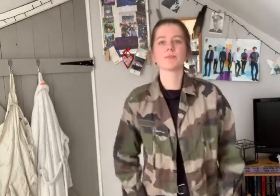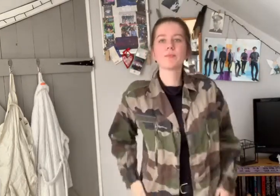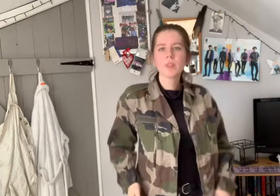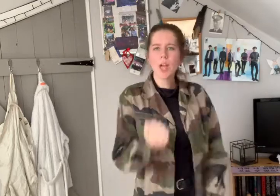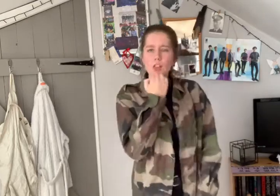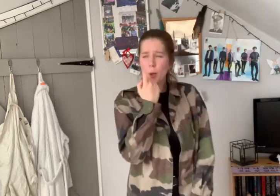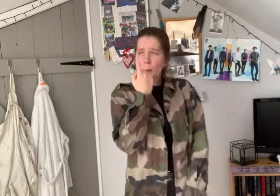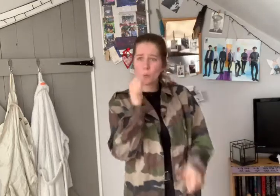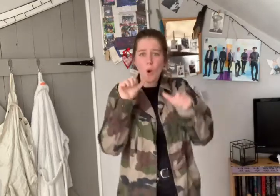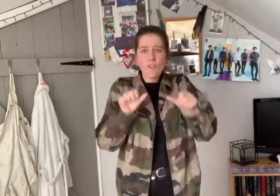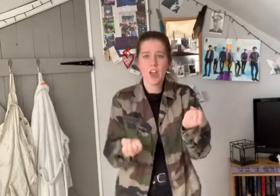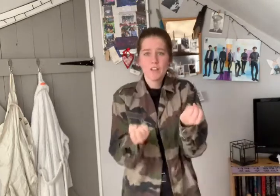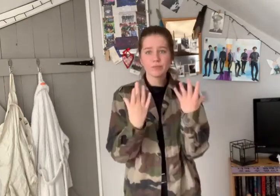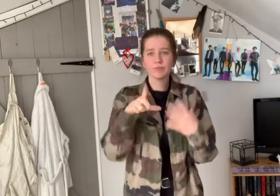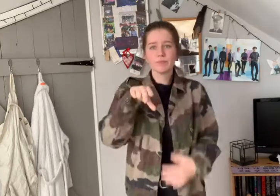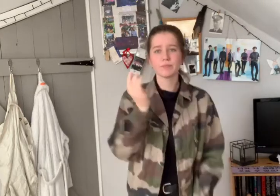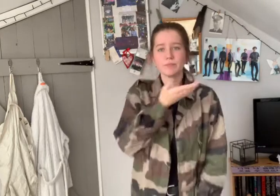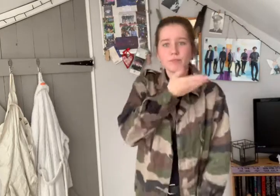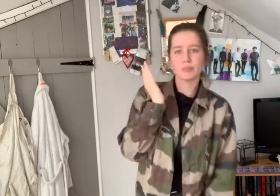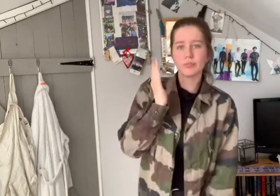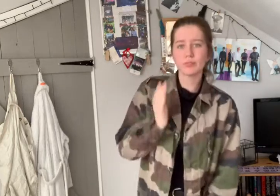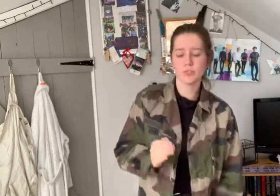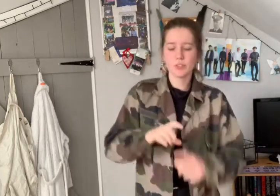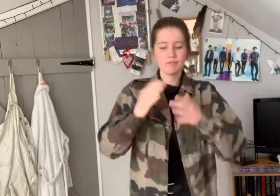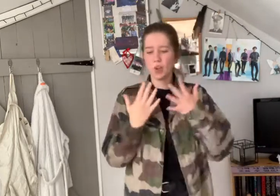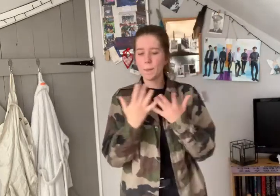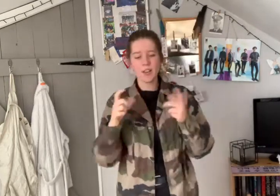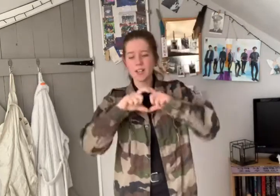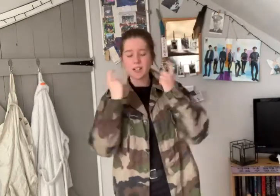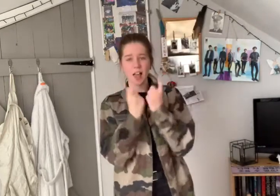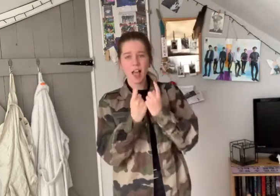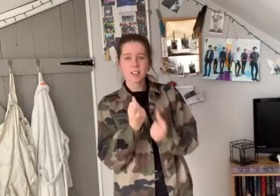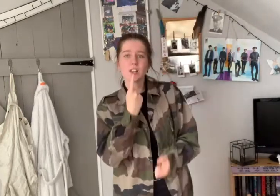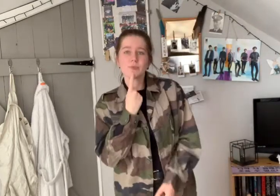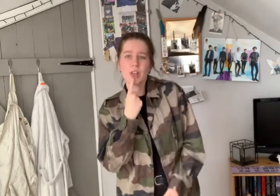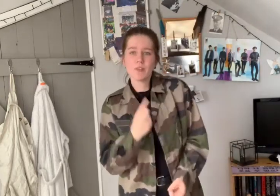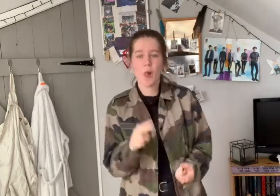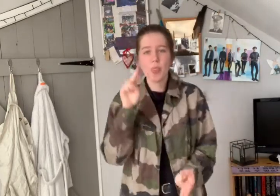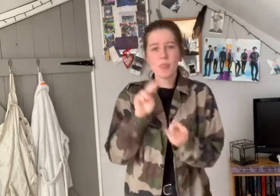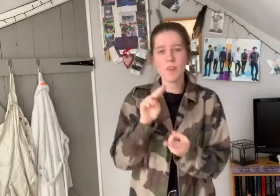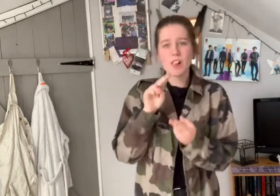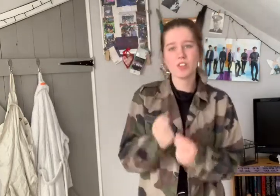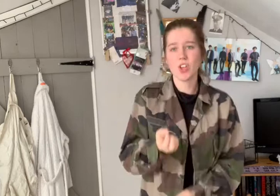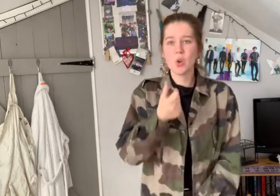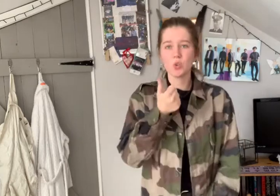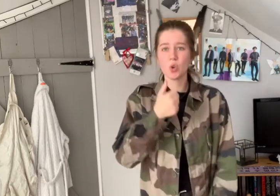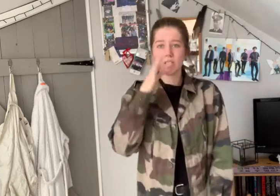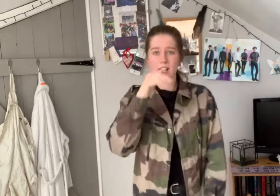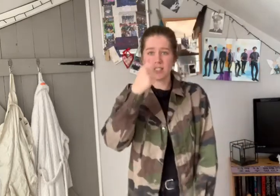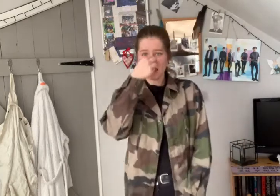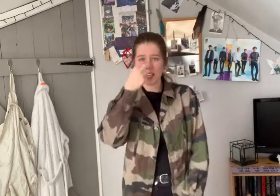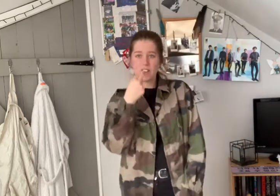Number one favorite for casting sold out Not many of this class, savour the value With this good scent, stinking is foul